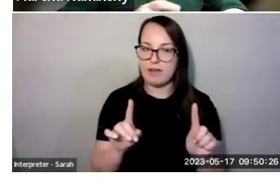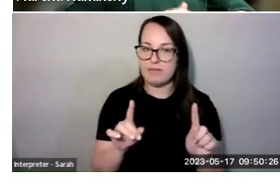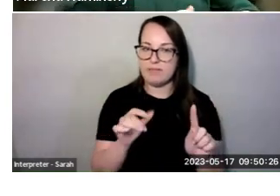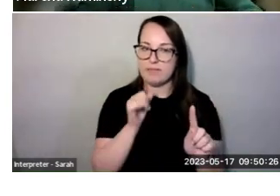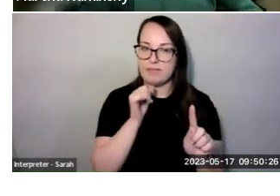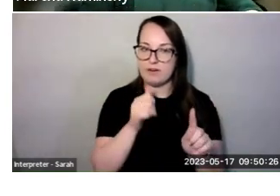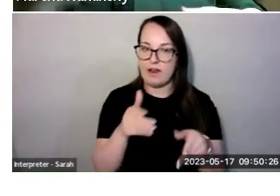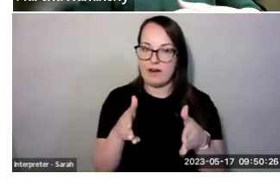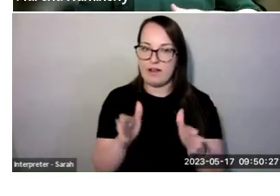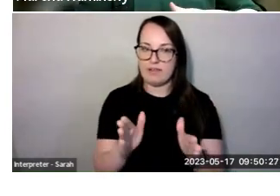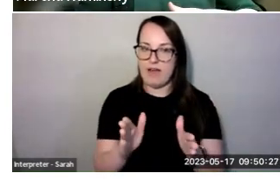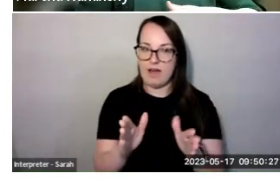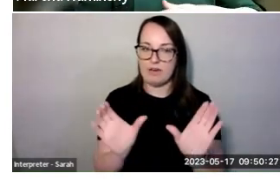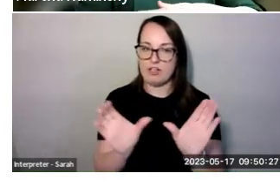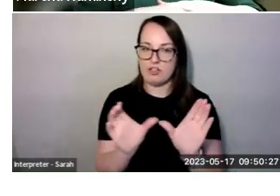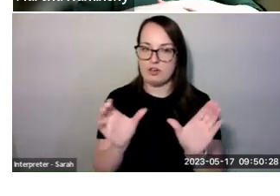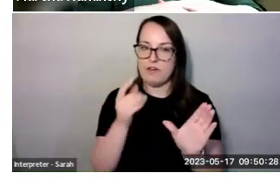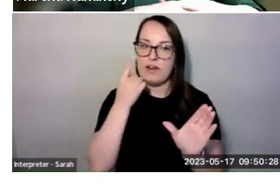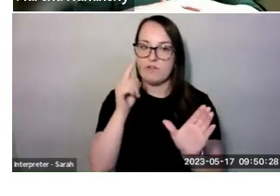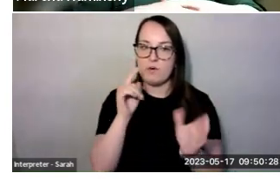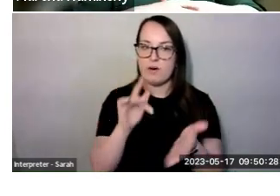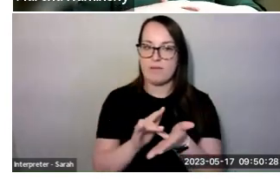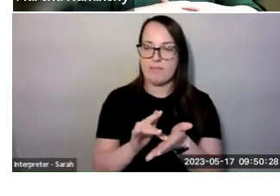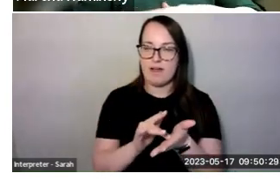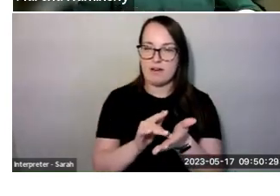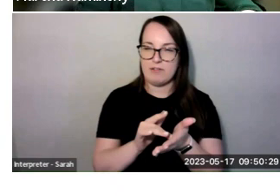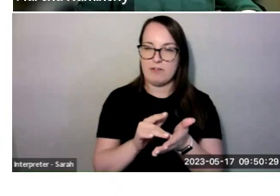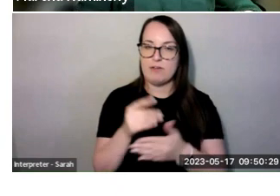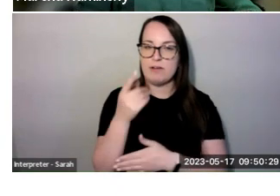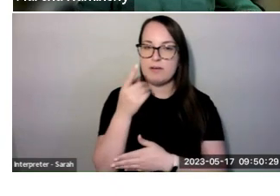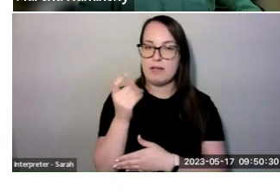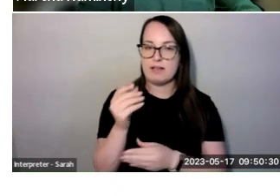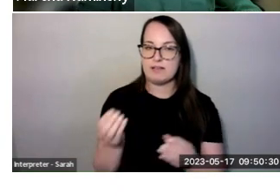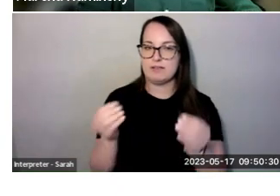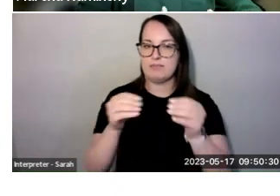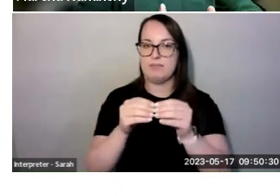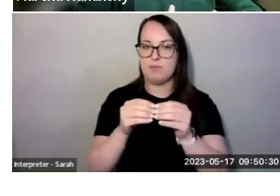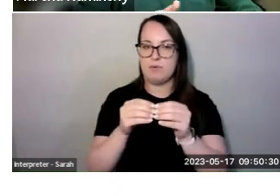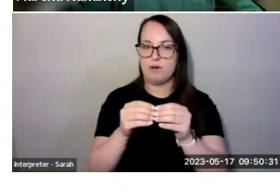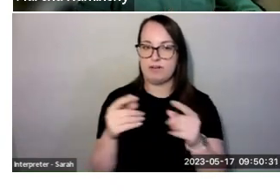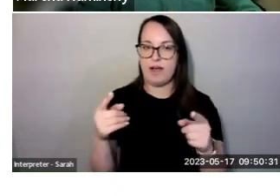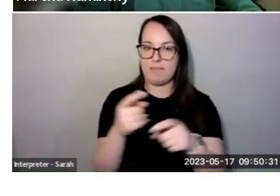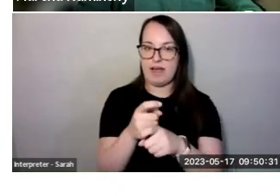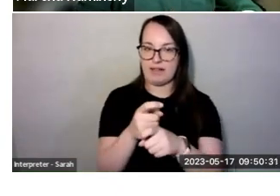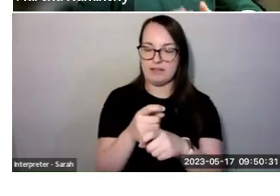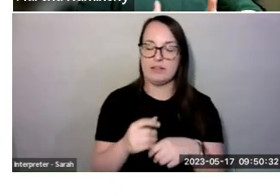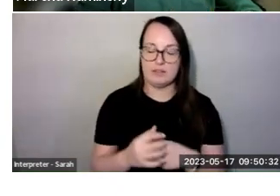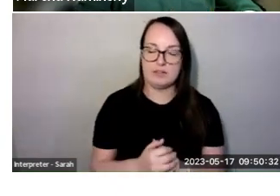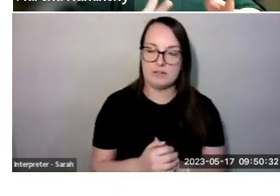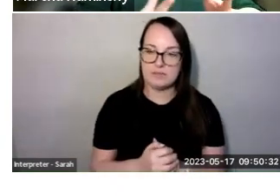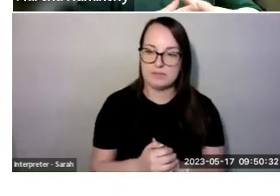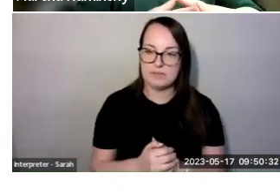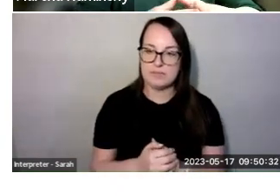however at that level, they are not -- they are not allowed to go to that